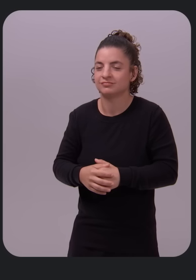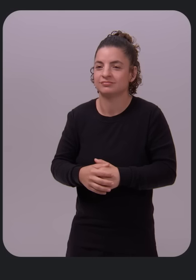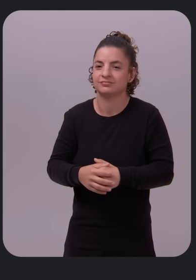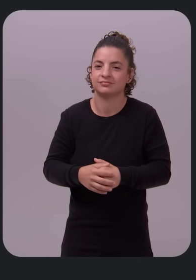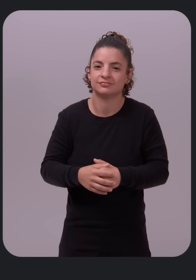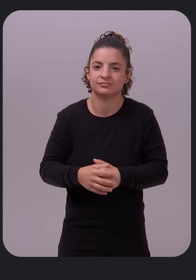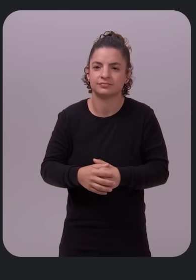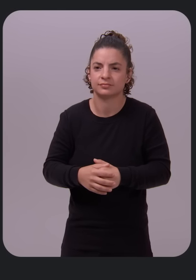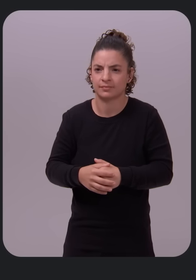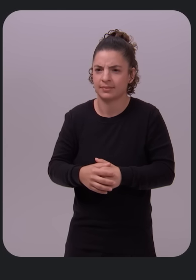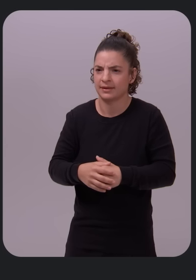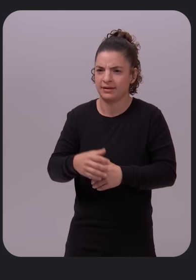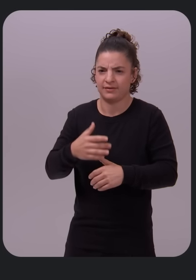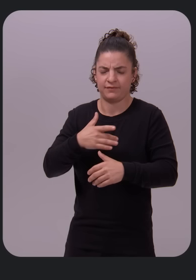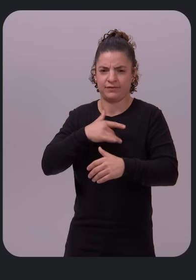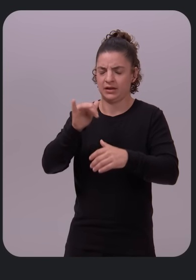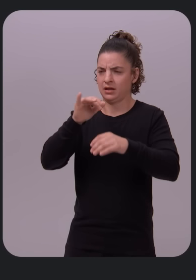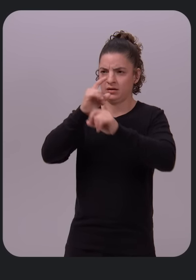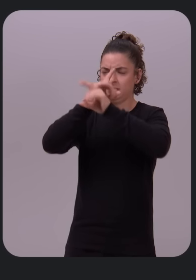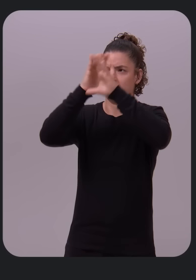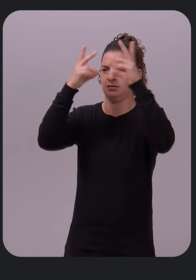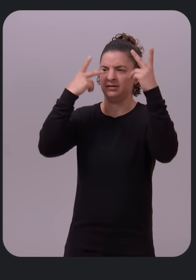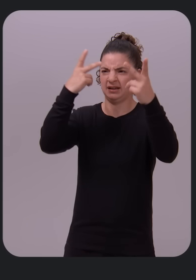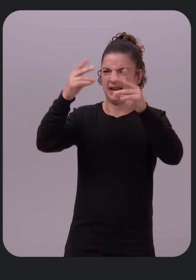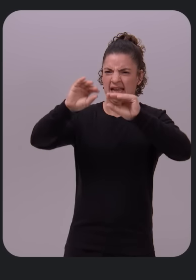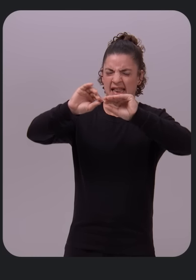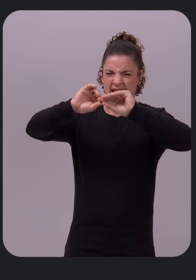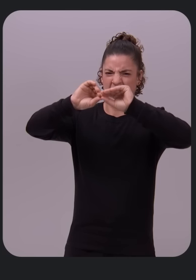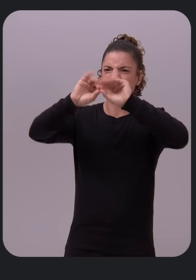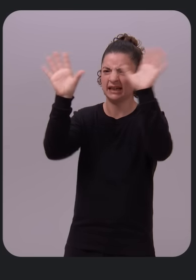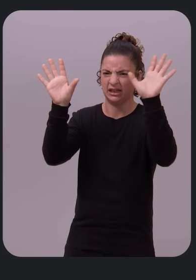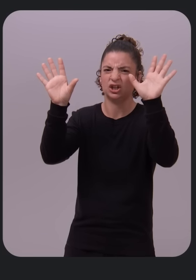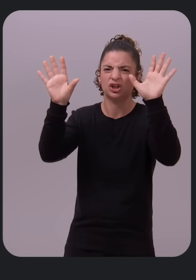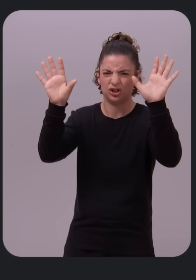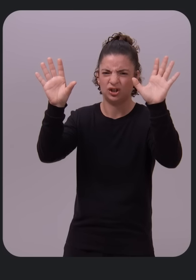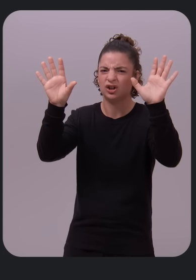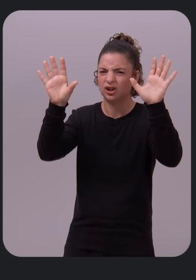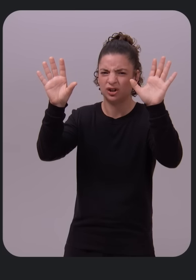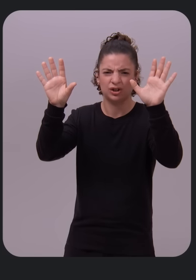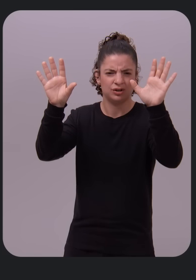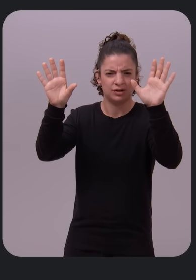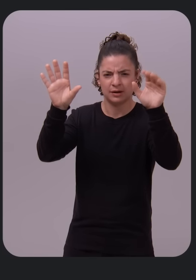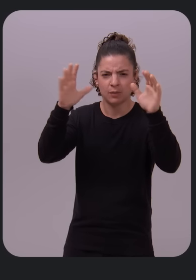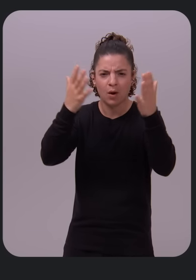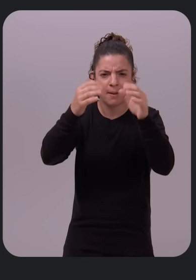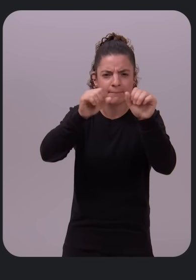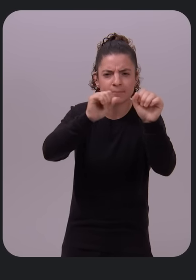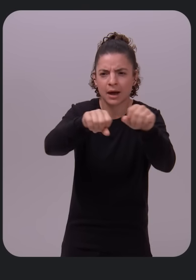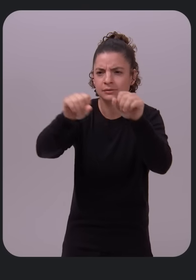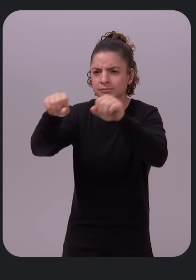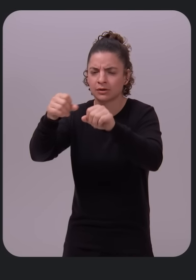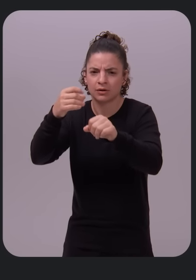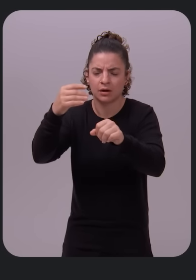It all feels pretty clear in my head. I see these flashes of possibilities,